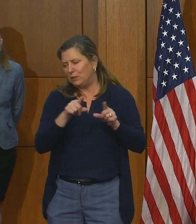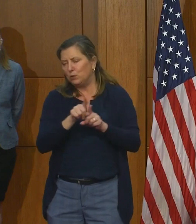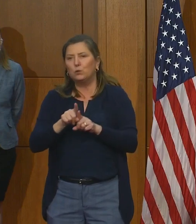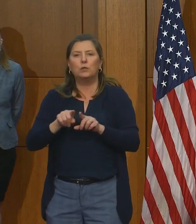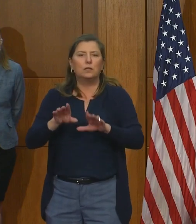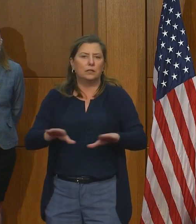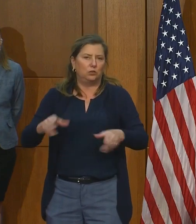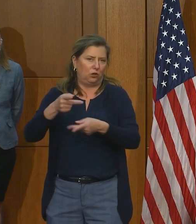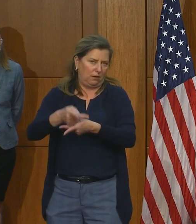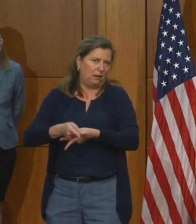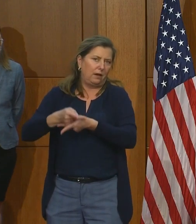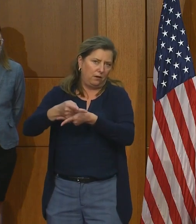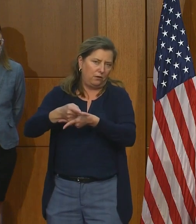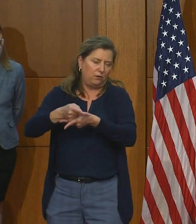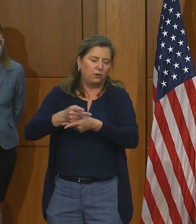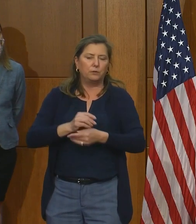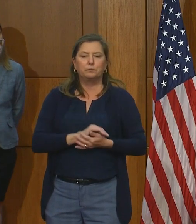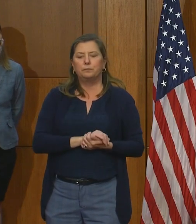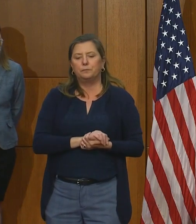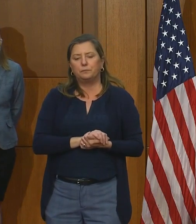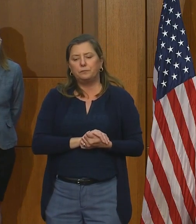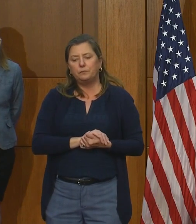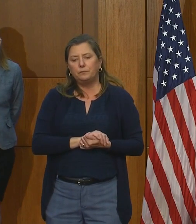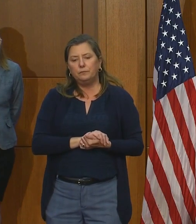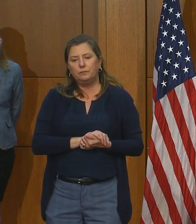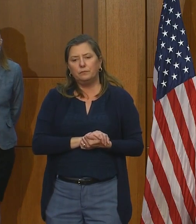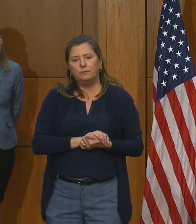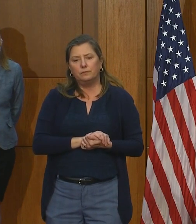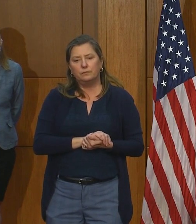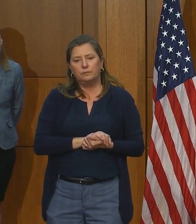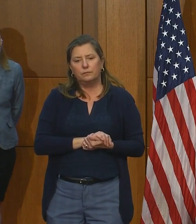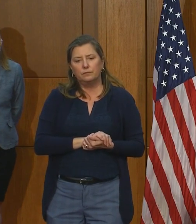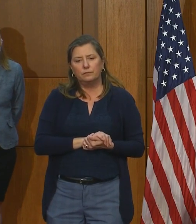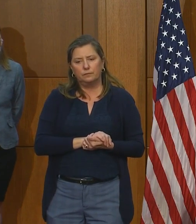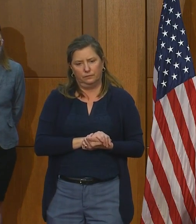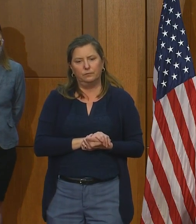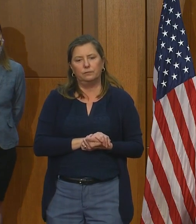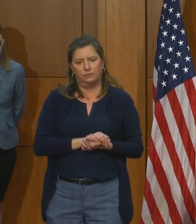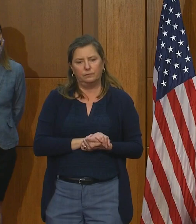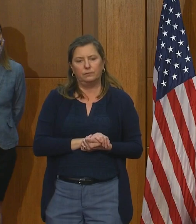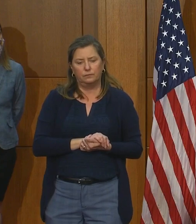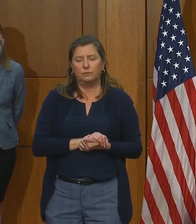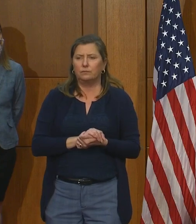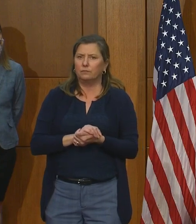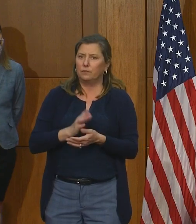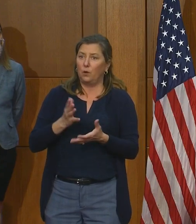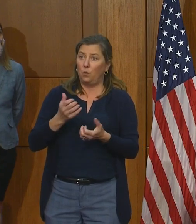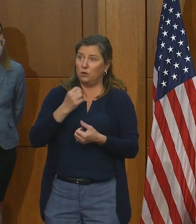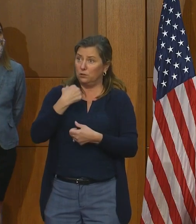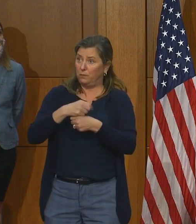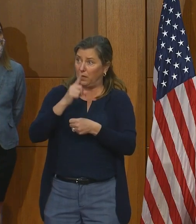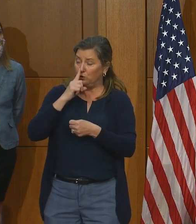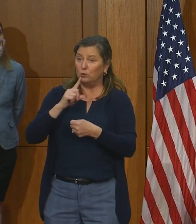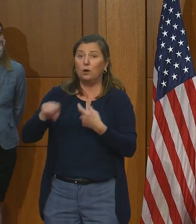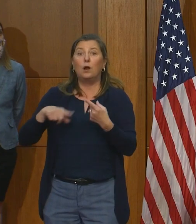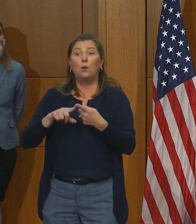IMPORTANT TO SPECIALLY I WHY.